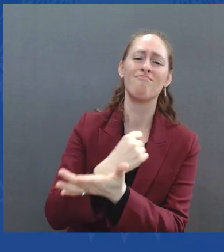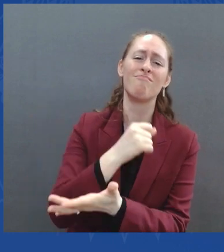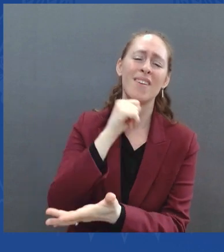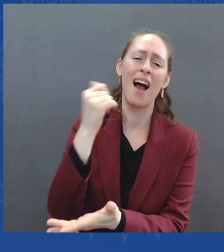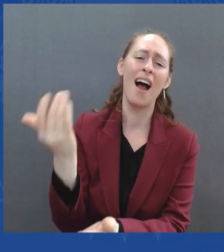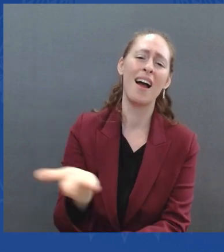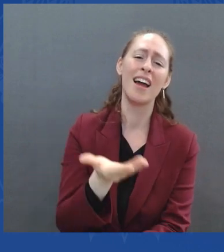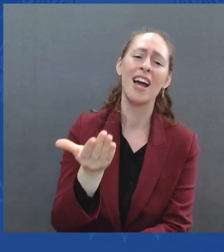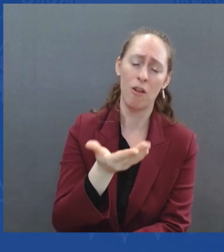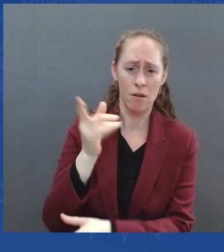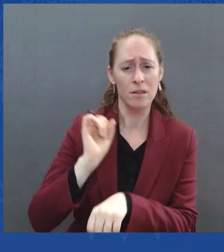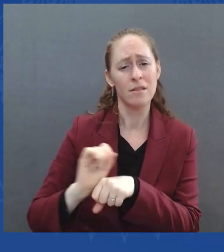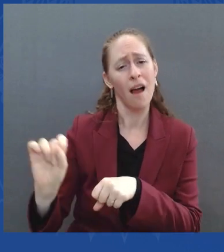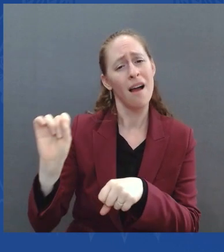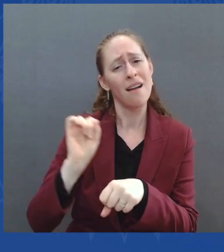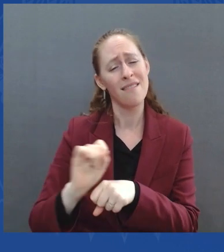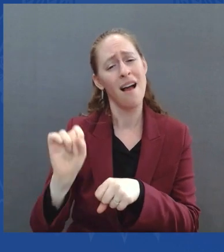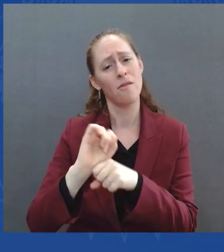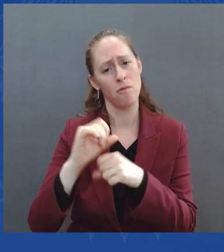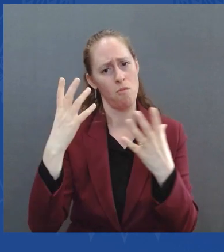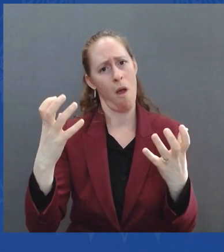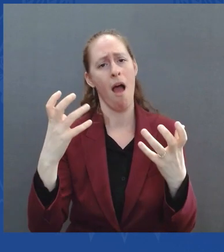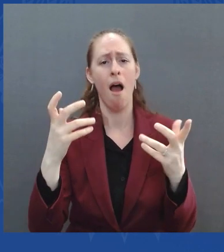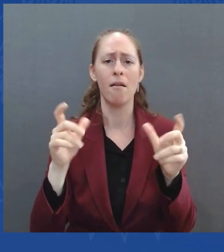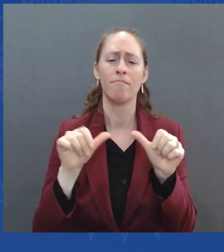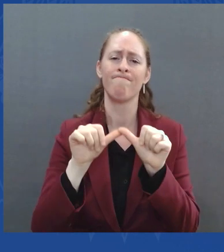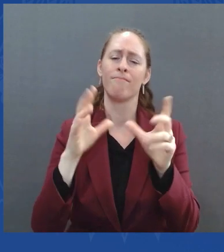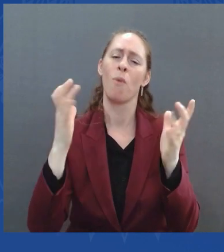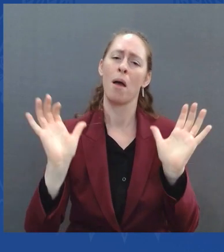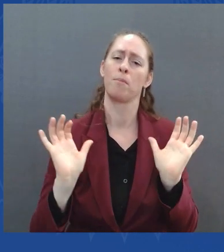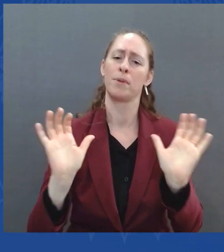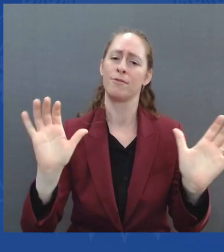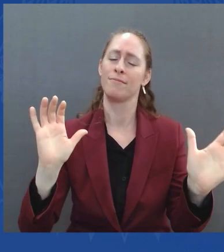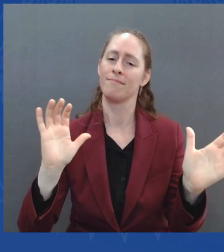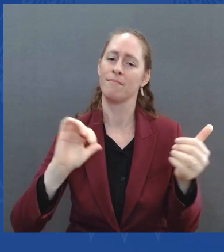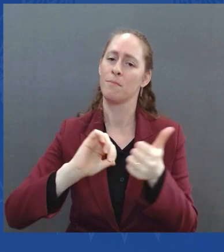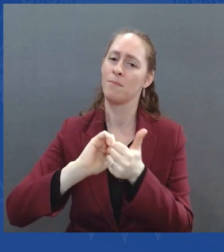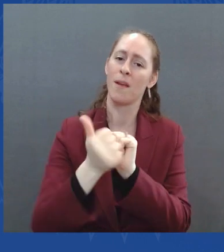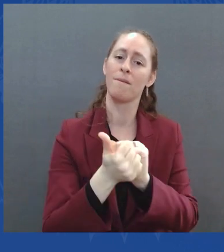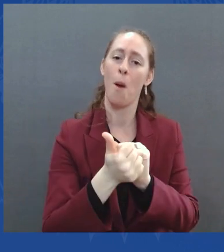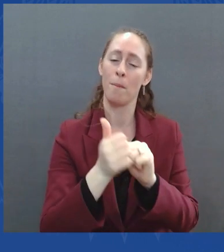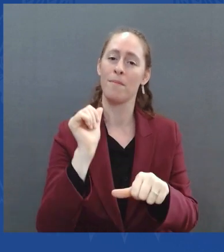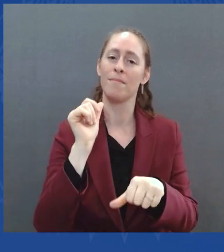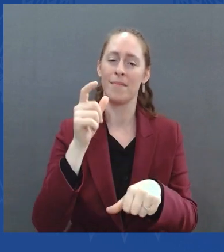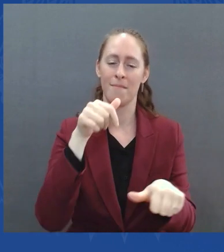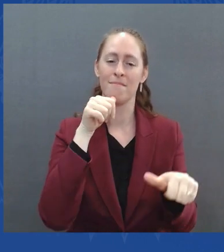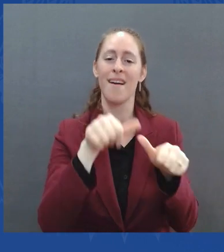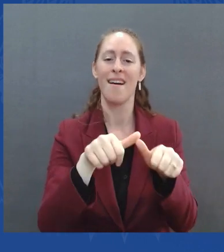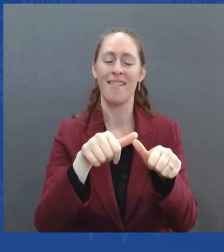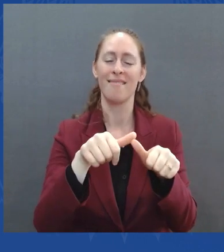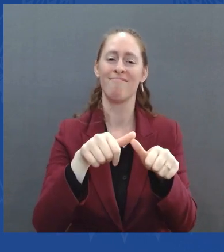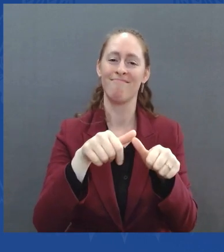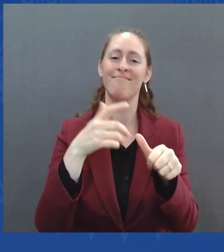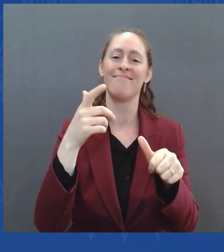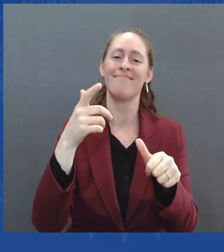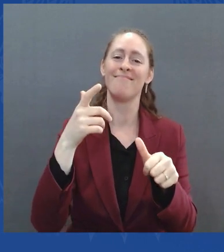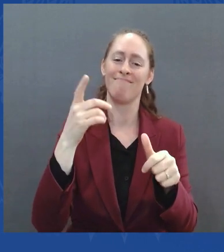Today, his efforts will be rewarded thanks to President Biden and bipartisan support.